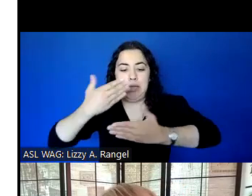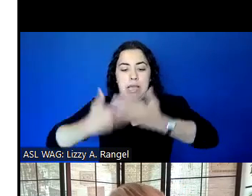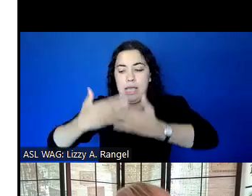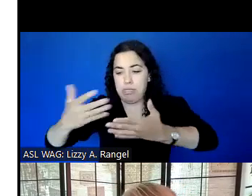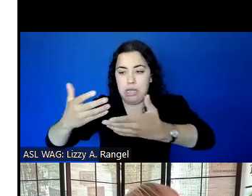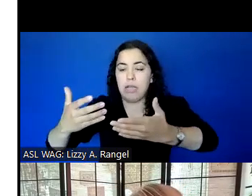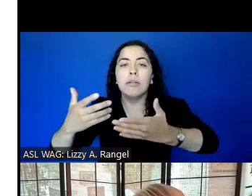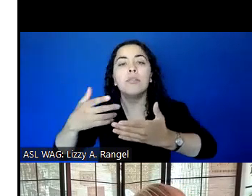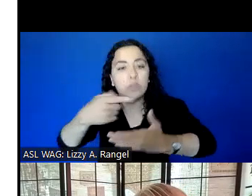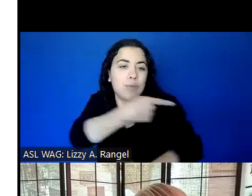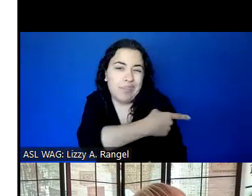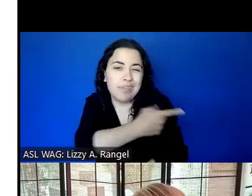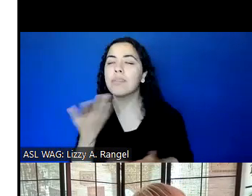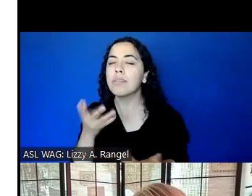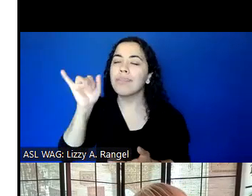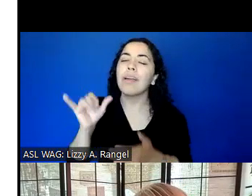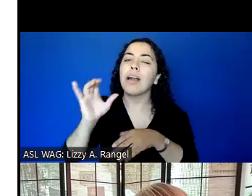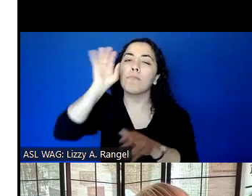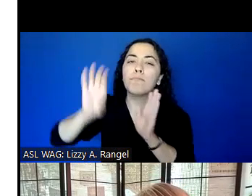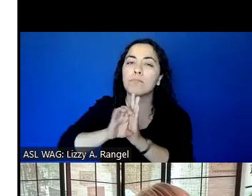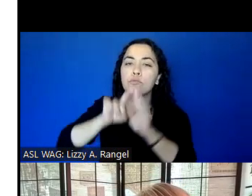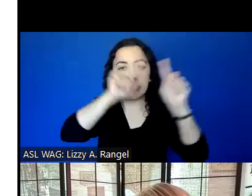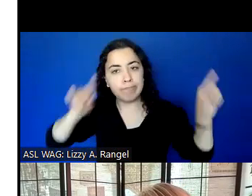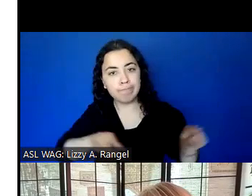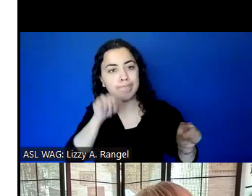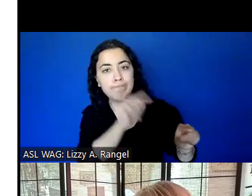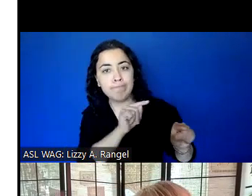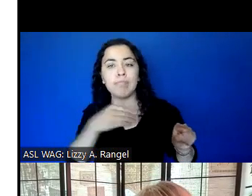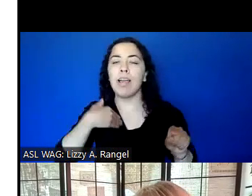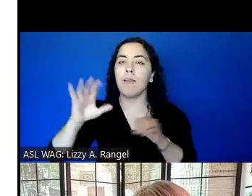We want to make sure that our assets are easy to interact with. So we accommodate motor needs.